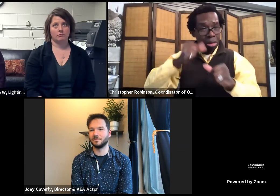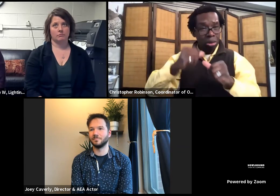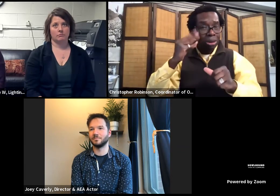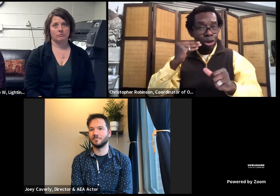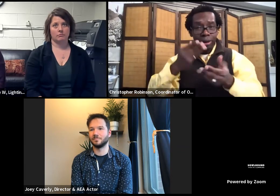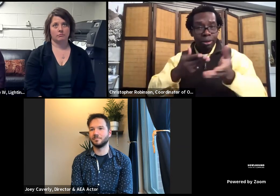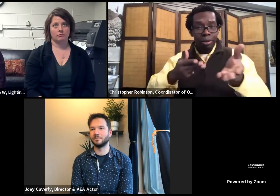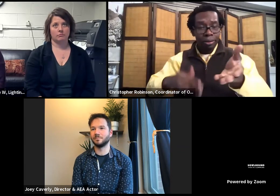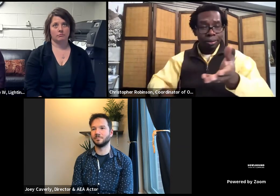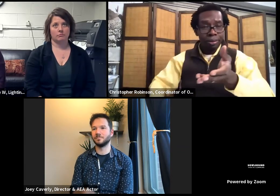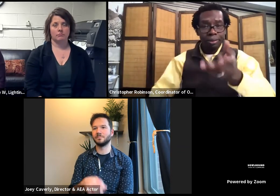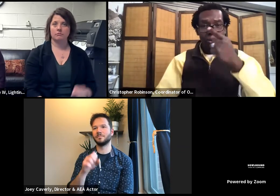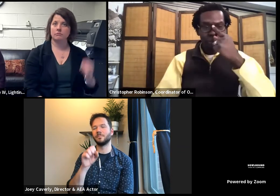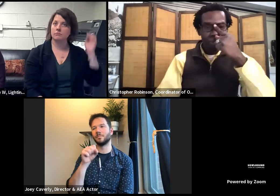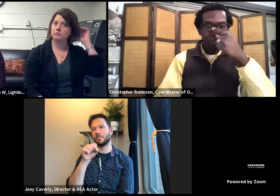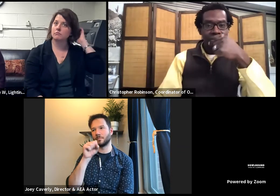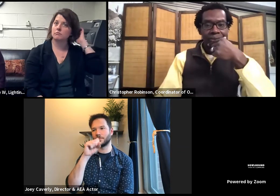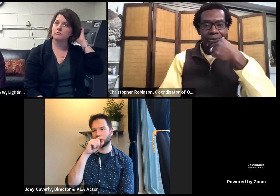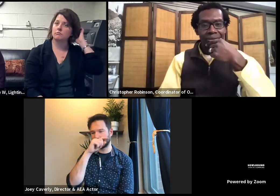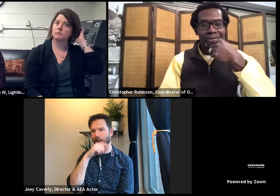Any thoughts about that? Any of you have experiences with that?